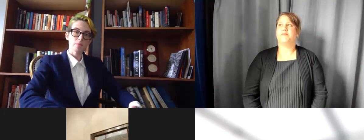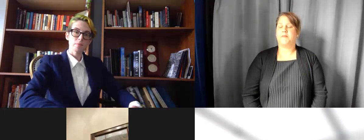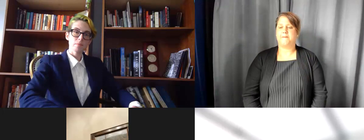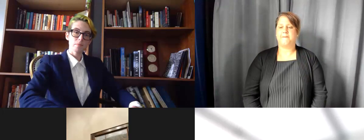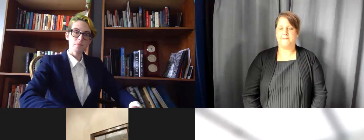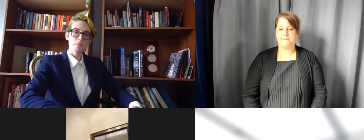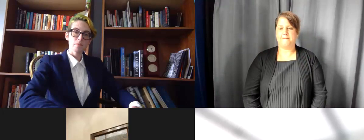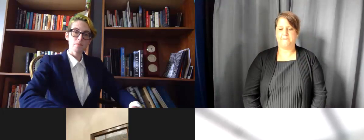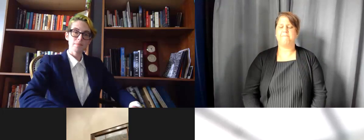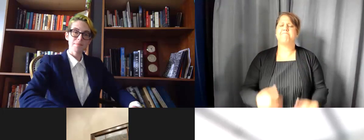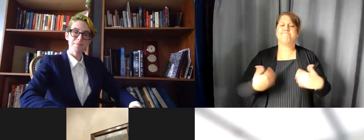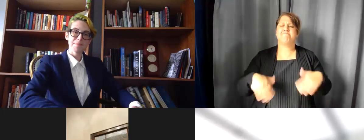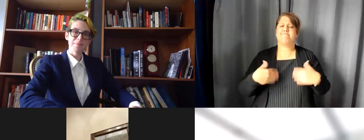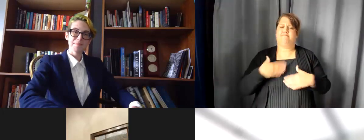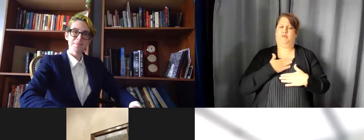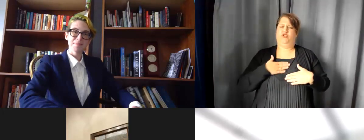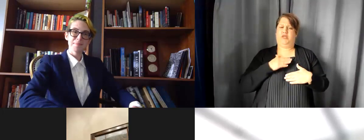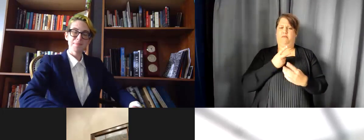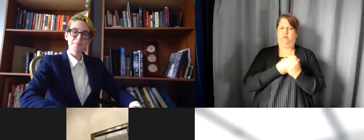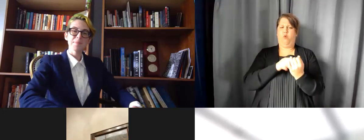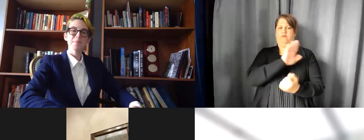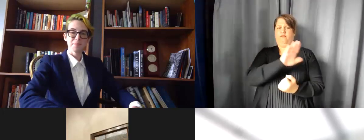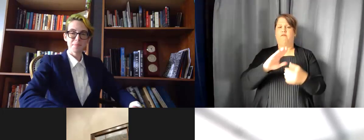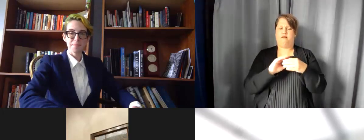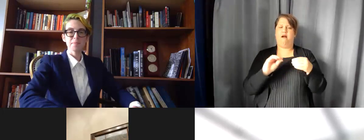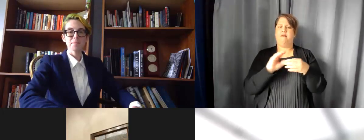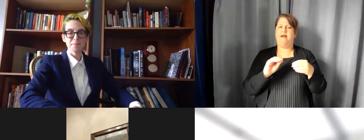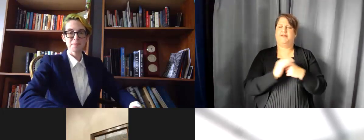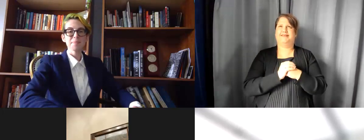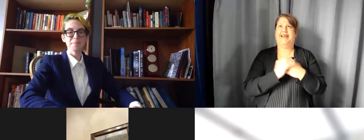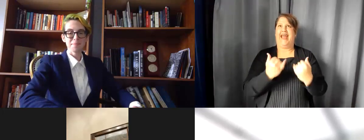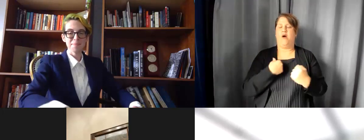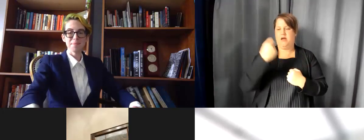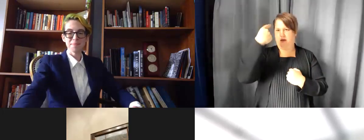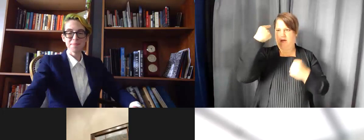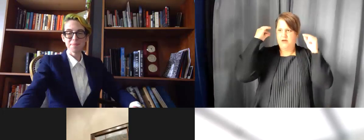Jordan Radford: I I really appreciate what you both said, because it did spark even more in my brain like